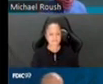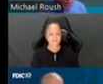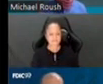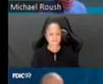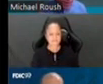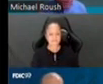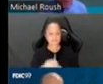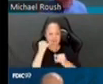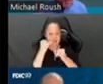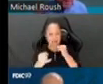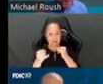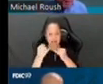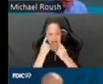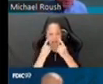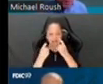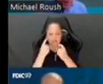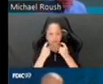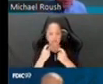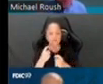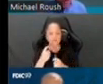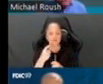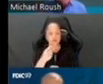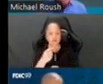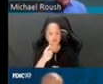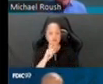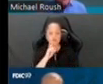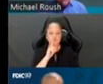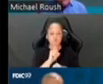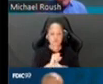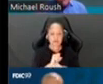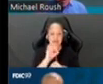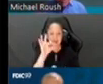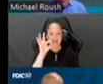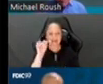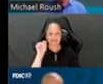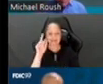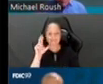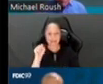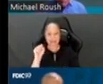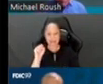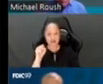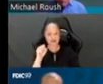The last question is can the reality fairs be conducted virtually?